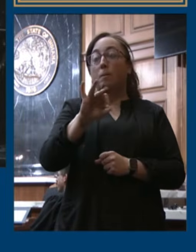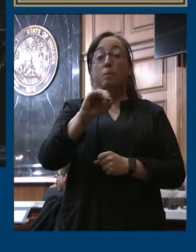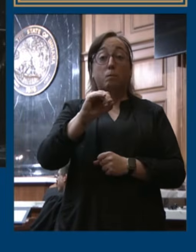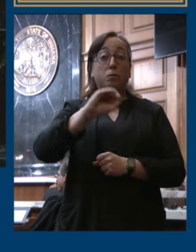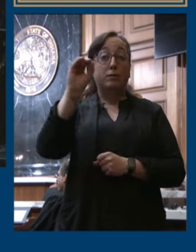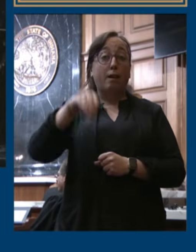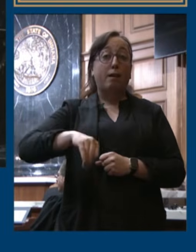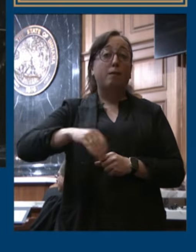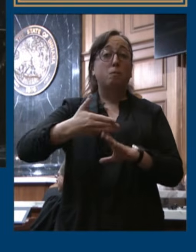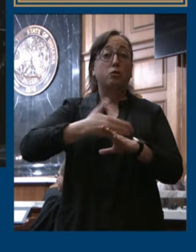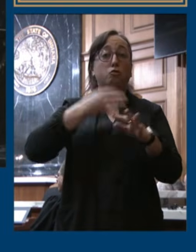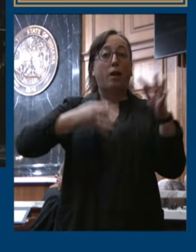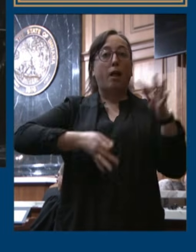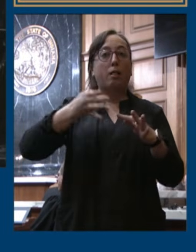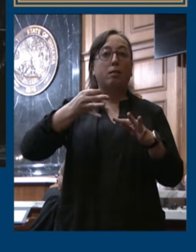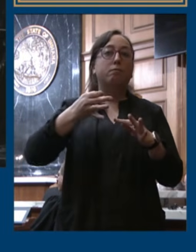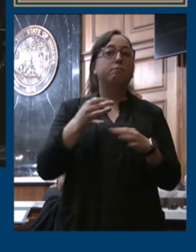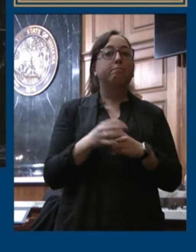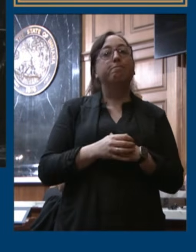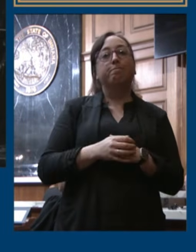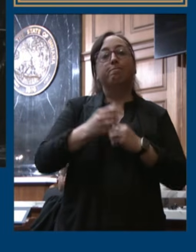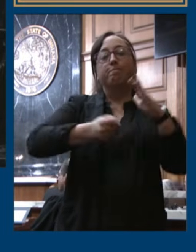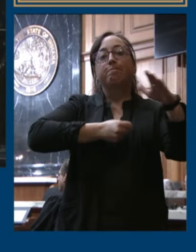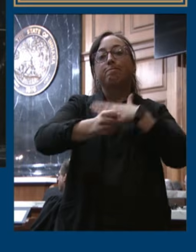SO WHAT'S THE PRICE TAG? FAIR QUESTION.